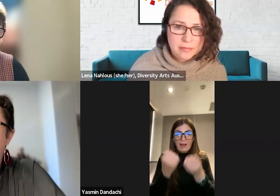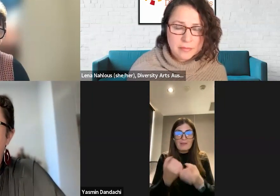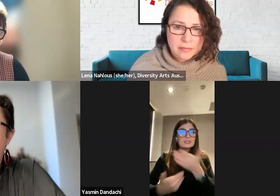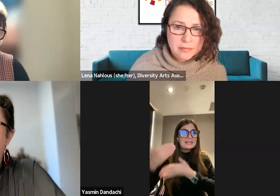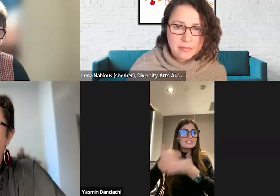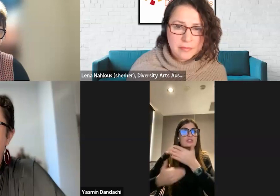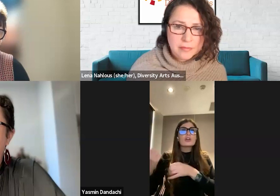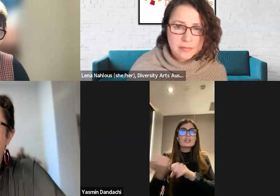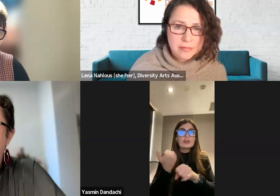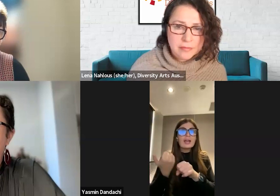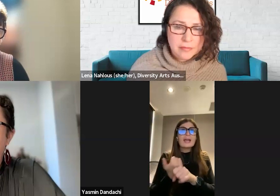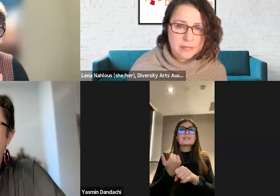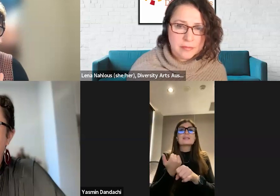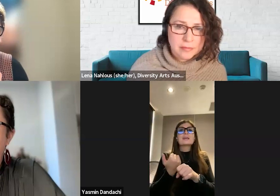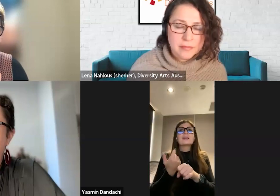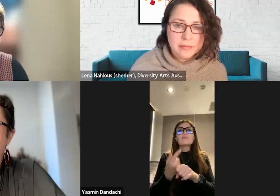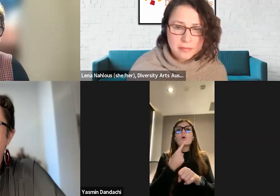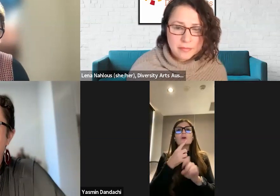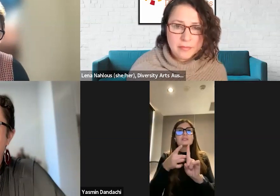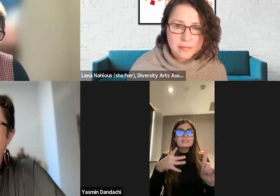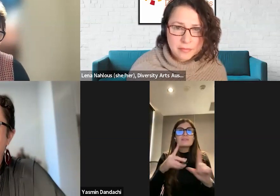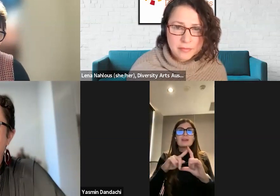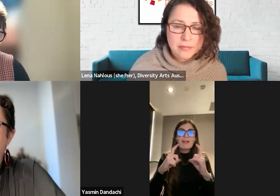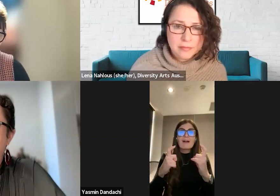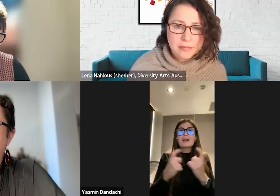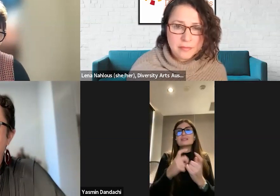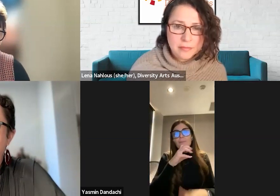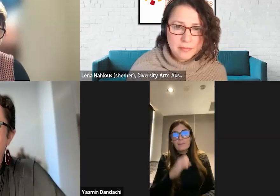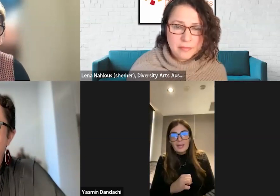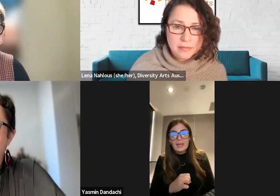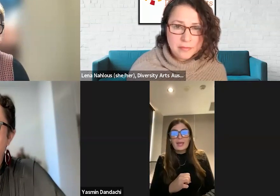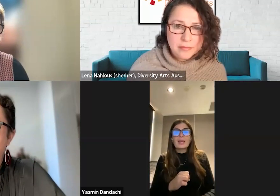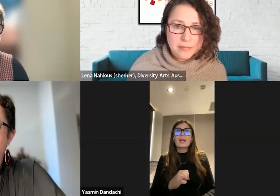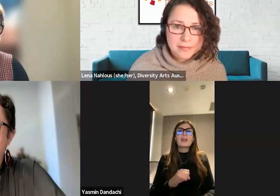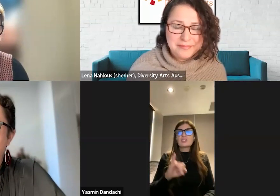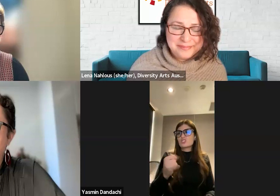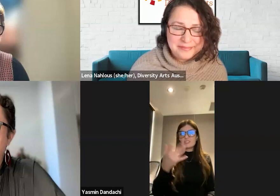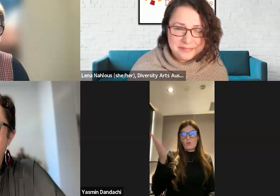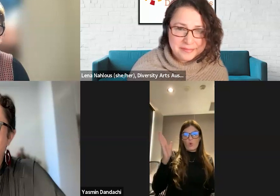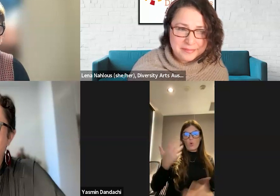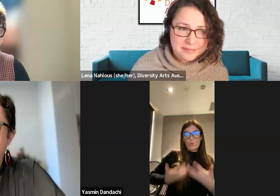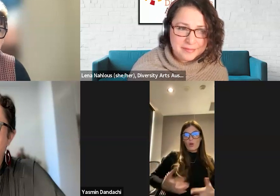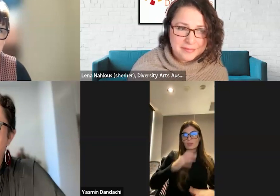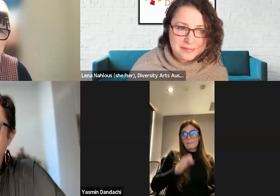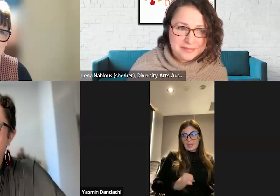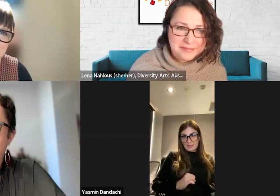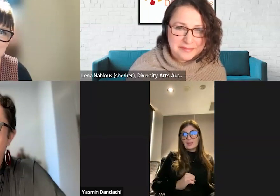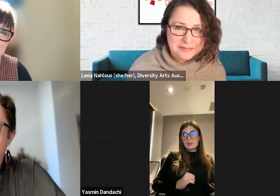by certain class and type of man for men just like them. And so the language of governance in Australia